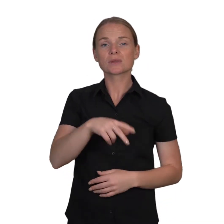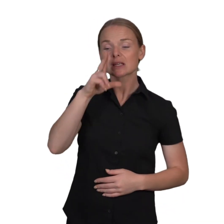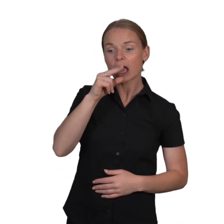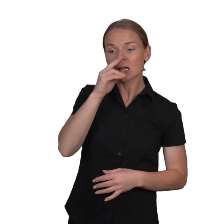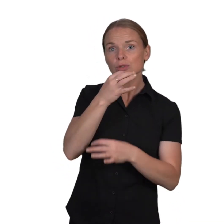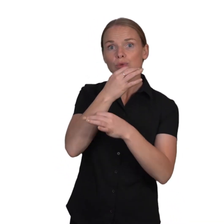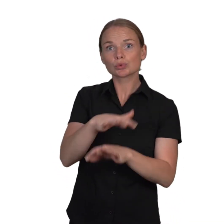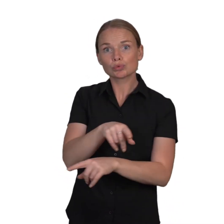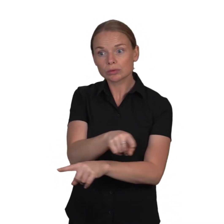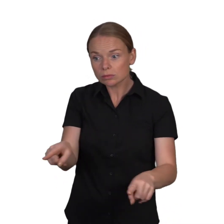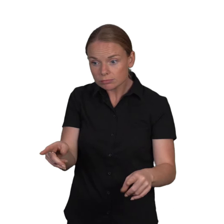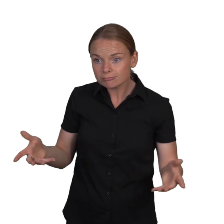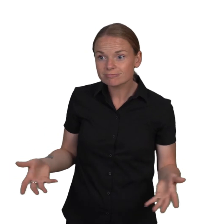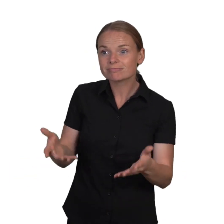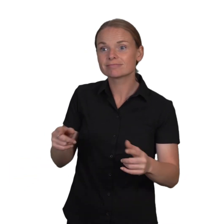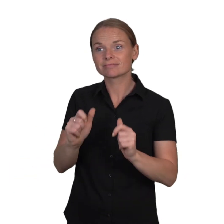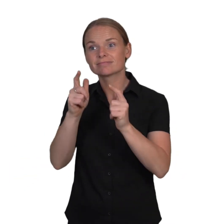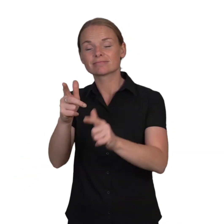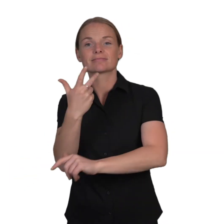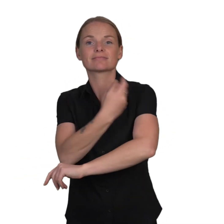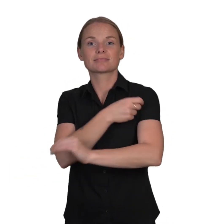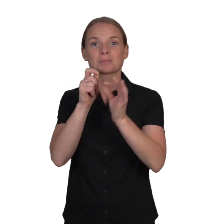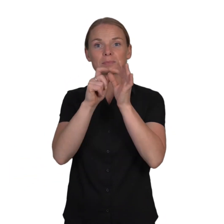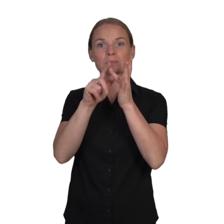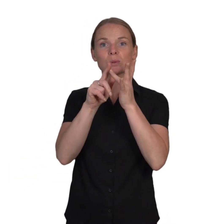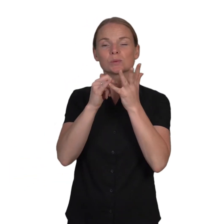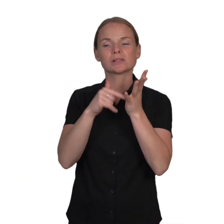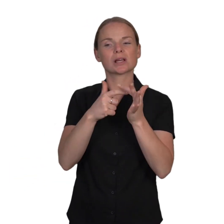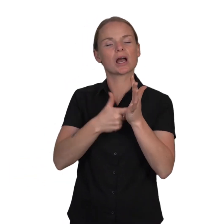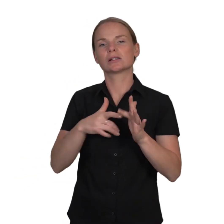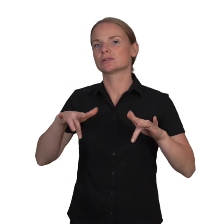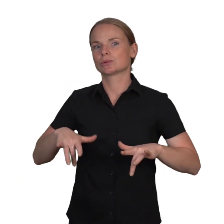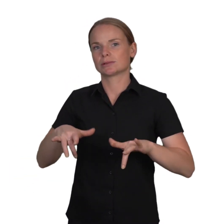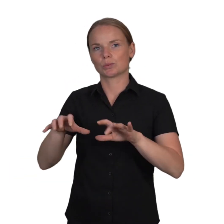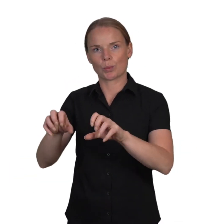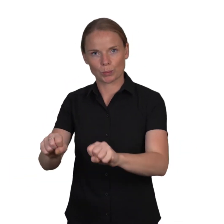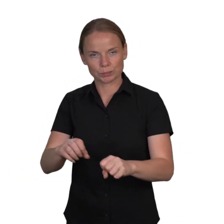Booster doses are not recommended for younger people at this stage.